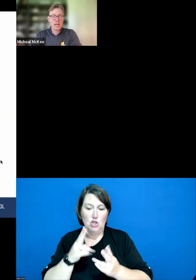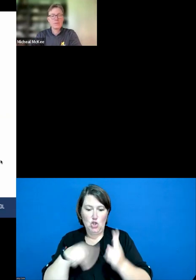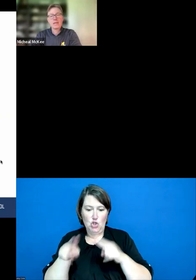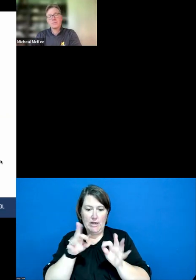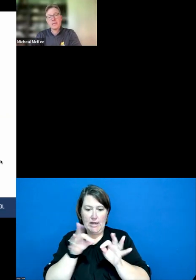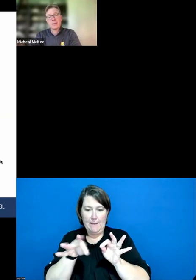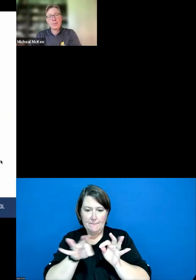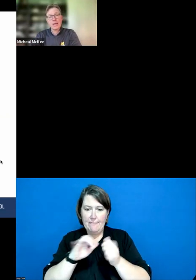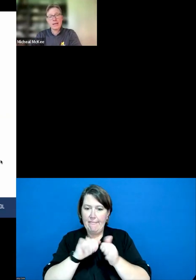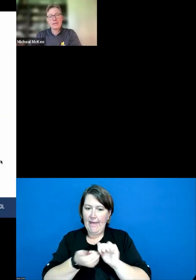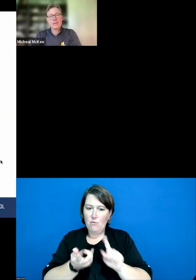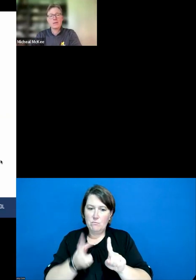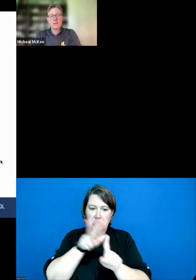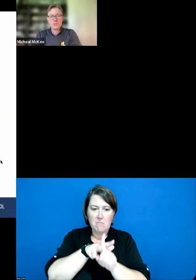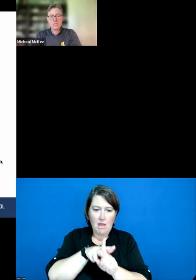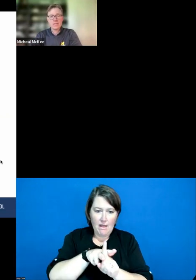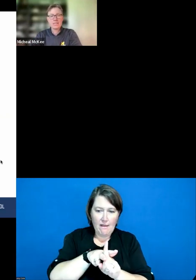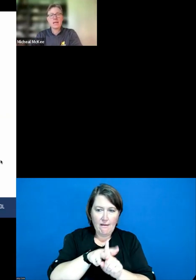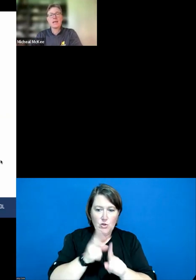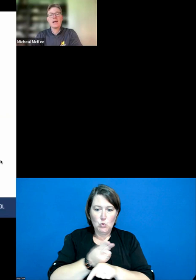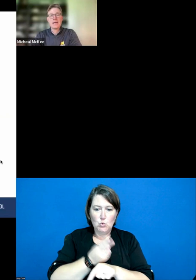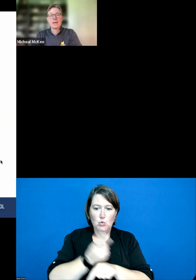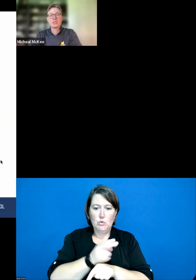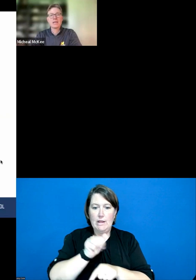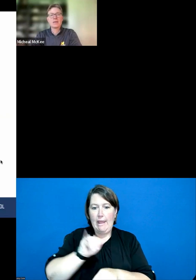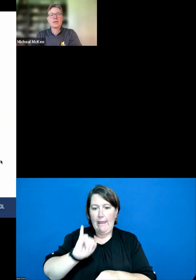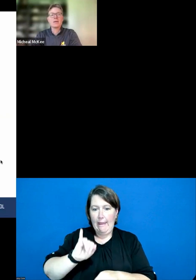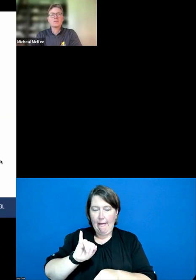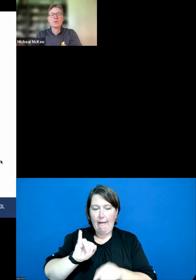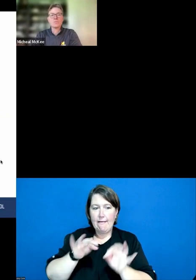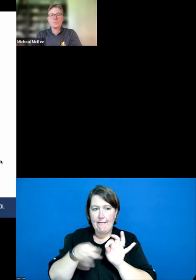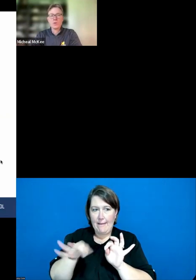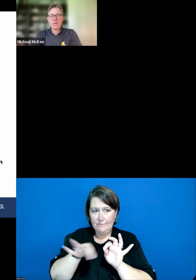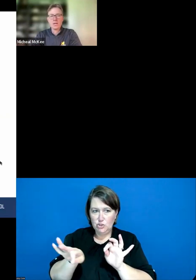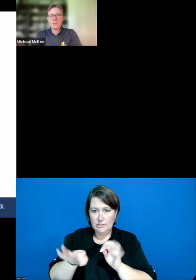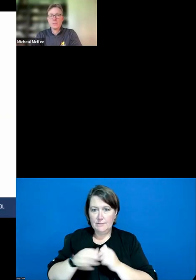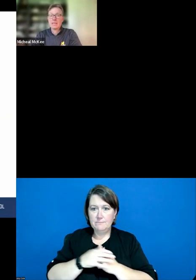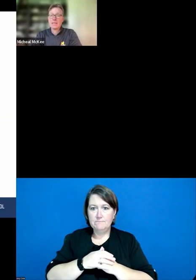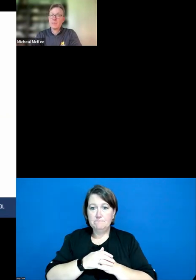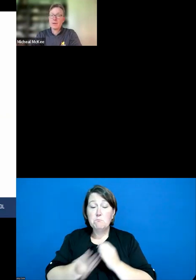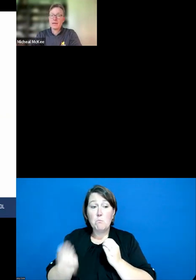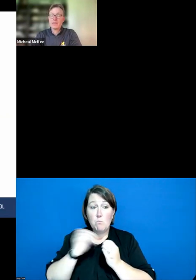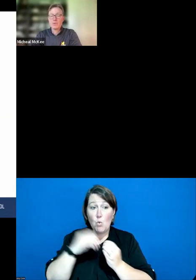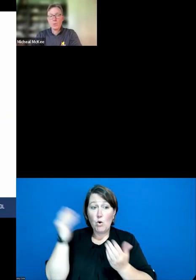how that's being applied using these AI captioning. So more to come, but keep in mind if you